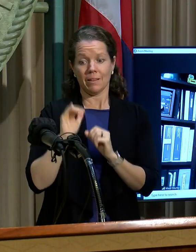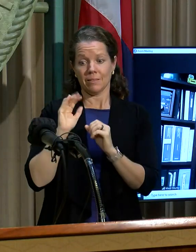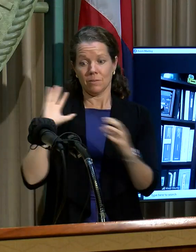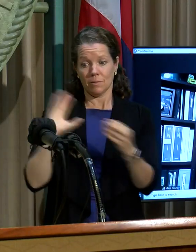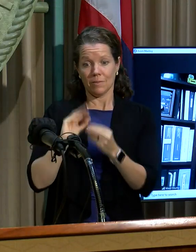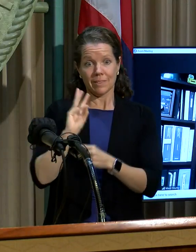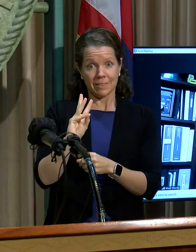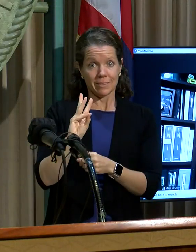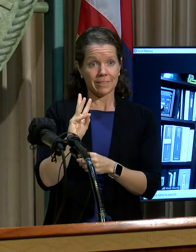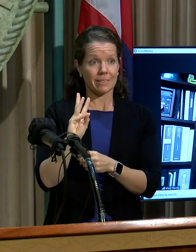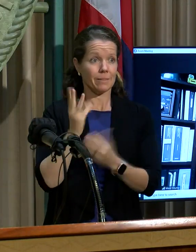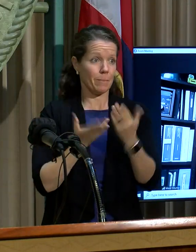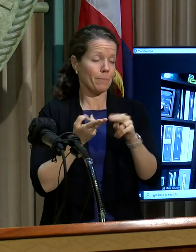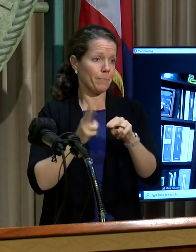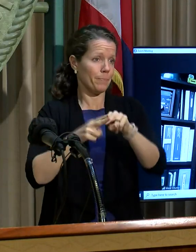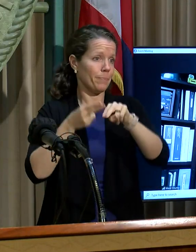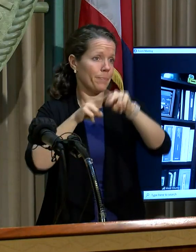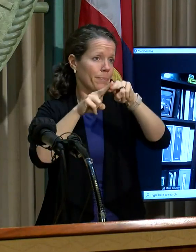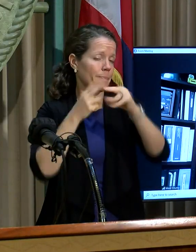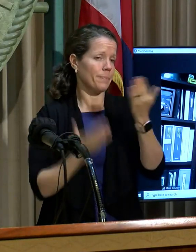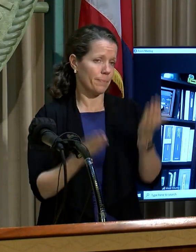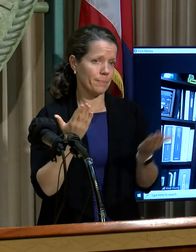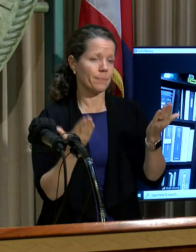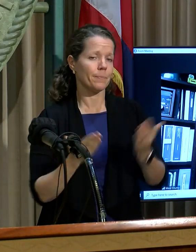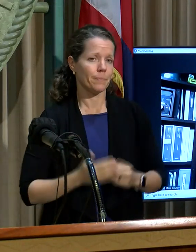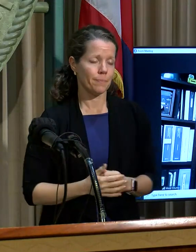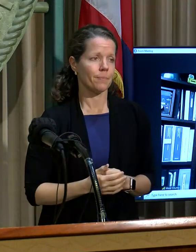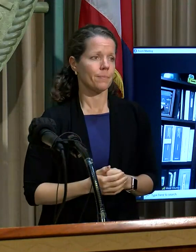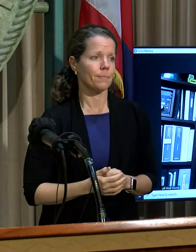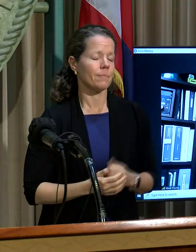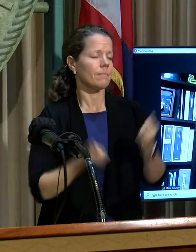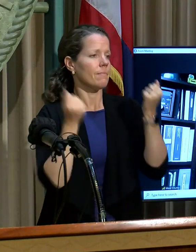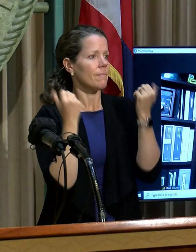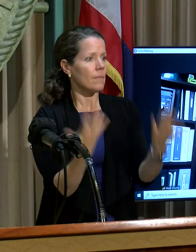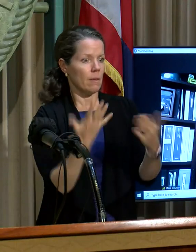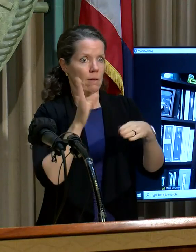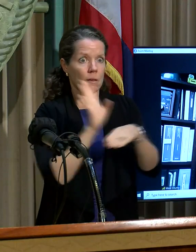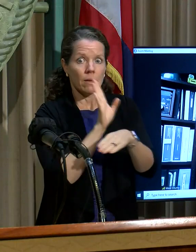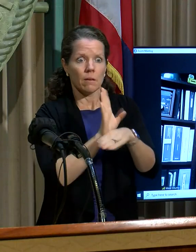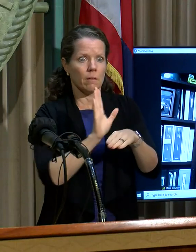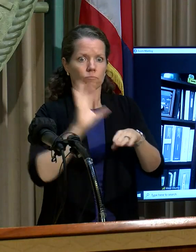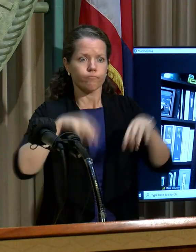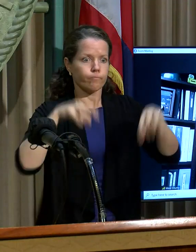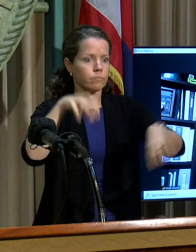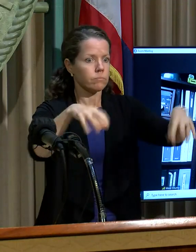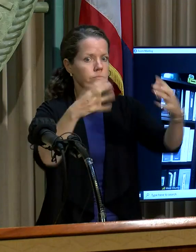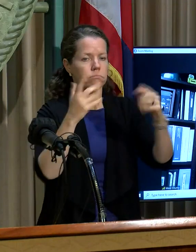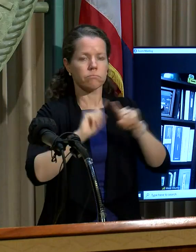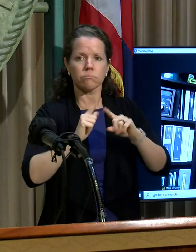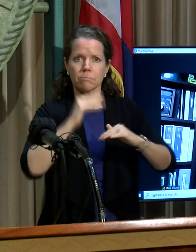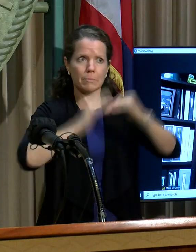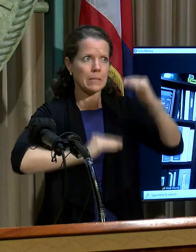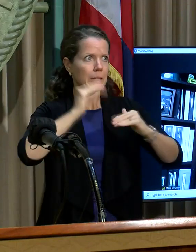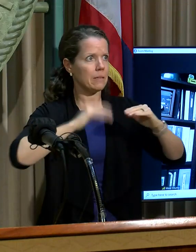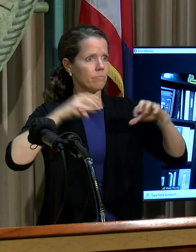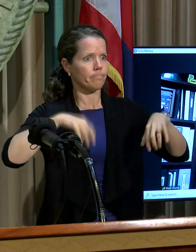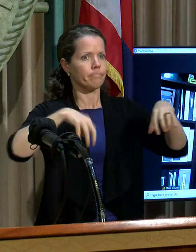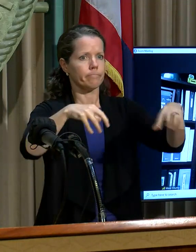I'M SAD TO REPORT, JUST BEFORE COMING OUT THIS, WE'VE I'M SAD TO REPORT, JUST BEFORE COMING OUT THIS, WE'VE HAD I'M SAD TO REPORT, JUST BEFORE COMING OUT THIS, WE'VE HAD SIX COMING OUT THIS, WE'VE HAD SIX COMING OUT THIS, WE'VE HAD SIX FATALITIES COMING OUT THIS, WE'VE HAD SIX FATALITIES THAT COMING OUT THIS, WE'VE HAD SIX FATALITIES THAT WE COMING OUT THIS, WE'VE HAD SIX FATALITIES THAT WE WERE COMING OUT THIS, WE'VE HAD SIX FATALITIES THAT WE WERE ABLE COMING OUT THIS, WE'VE HAD SIX FATALITIES THAT WE WERE ABLE TO FATALITIES THAT WE WERE ABLE TO FATALITIES THAT WE WERE ABLE TO CONFIRM. CONFIRM. CONFIRM. WE CONFIRM. WE ARE CONFIRM. WE ARE STILL CONFIRM. WE ARE STILL IN CONFIRM. WE ARE STILL IN A CONFIRM. WE ARE STILL IN A SEARCH CONFIRM. WE ARE STILL IN A SEARCH AND WE ARE STILL IN A SEARCH AND